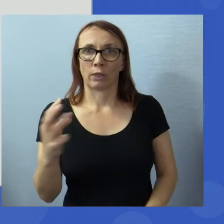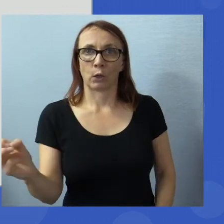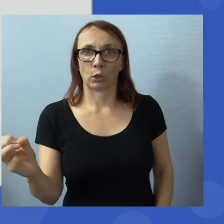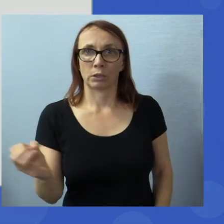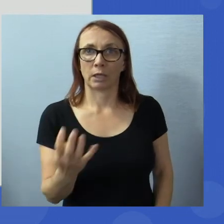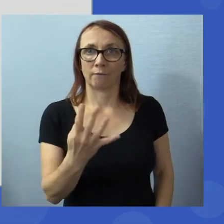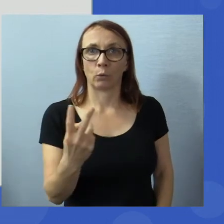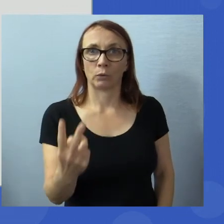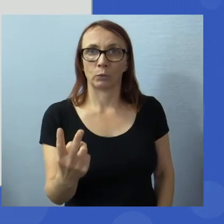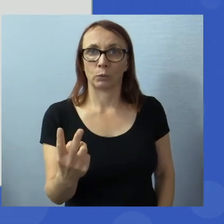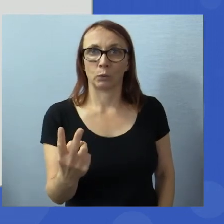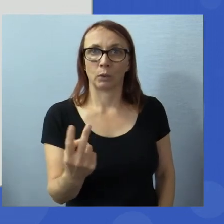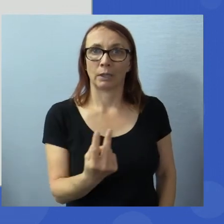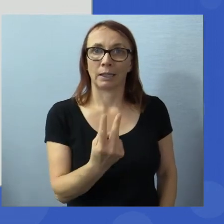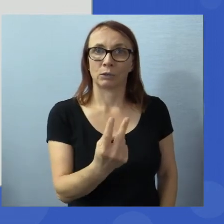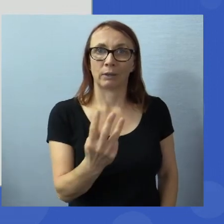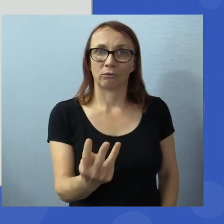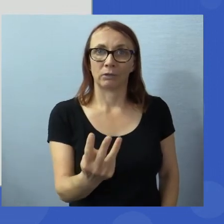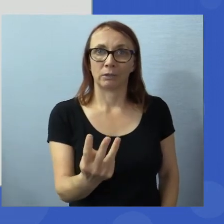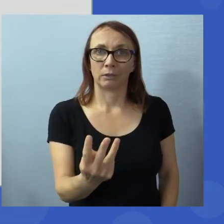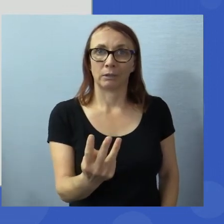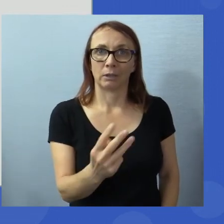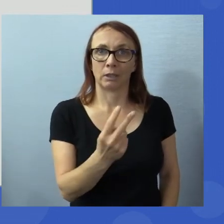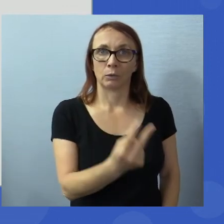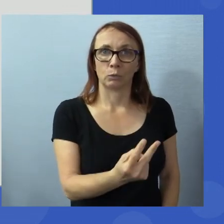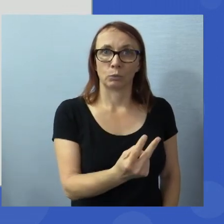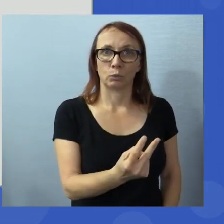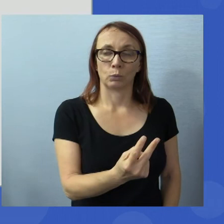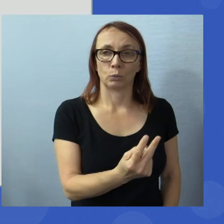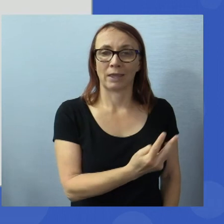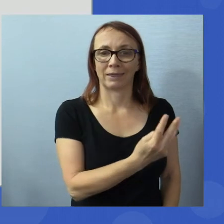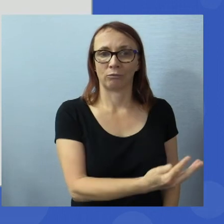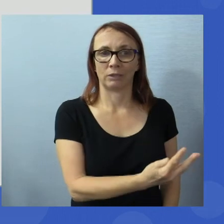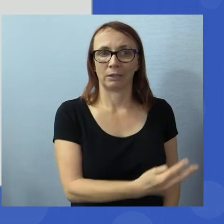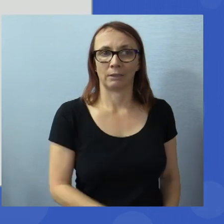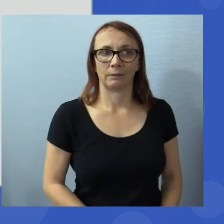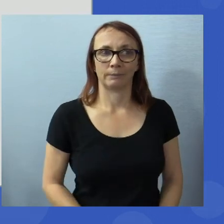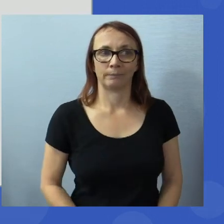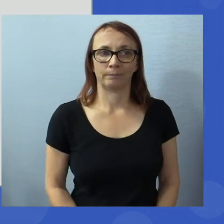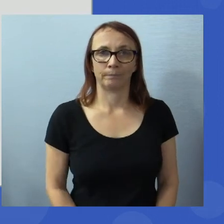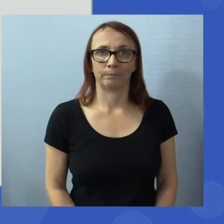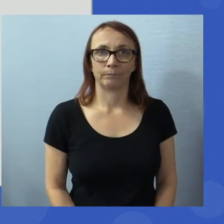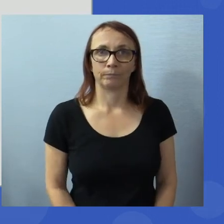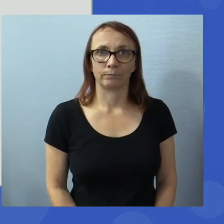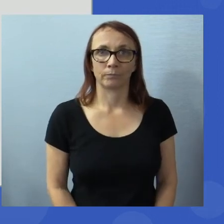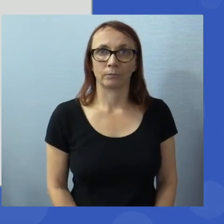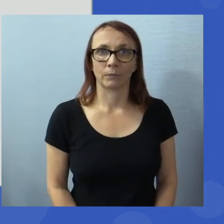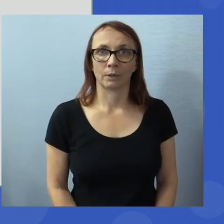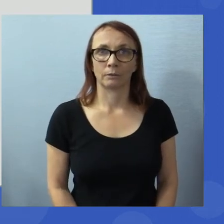percent agree 23 percent neither two percent disagree and three percent strongly disagree